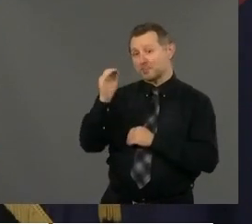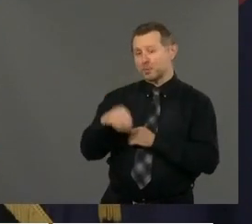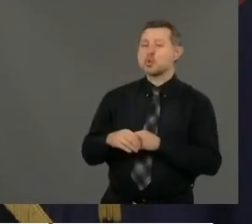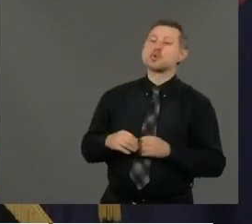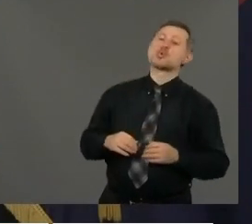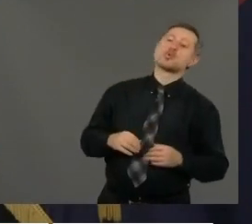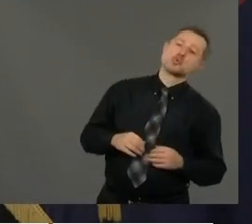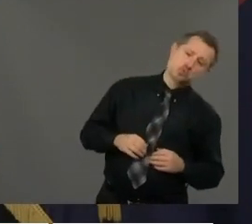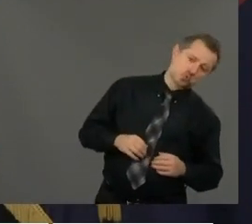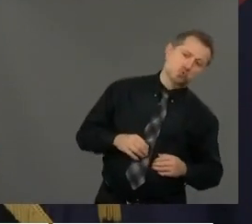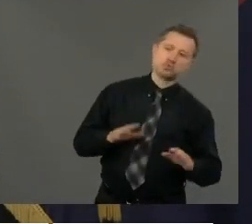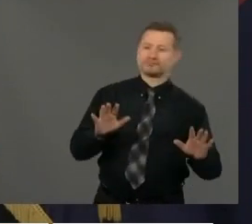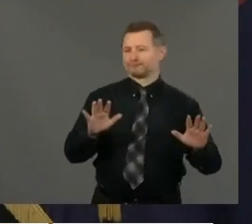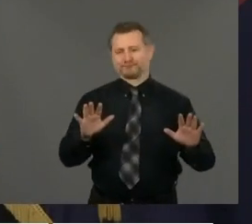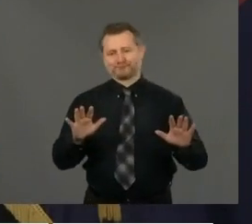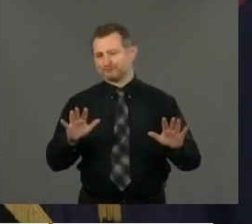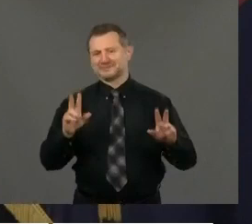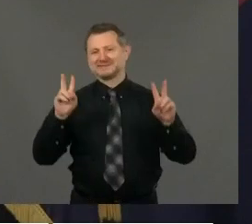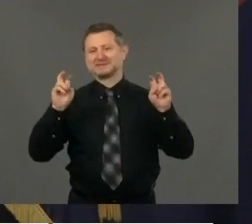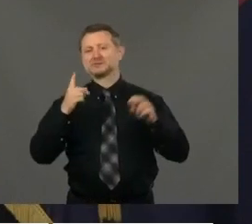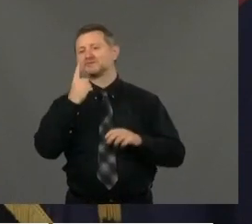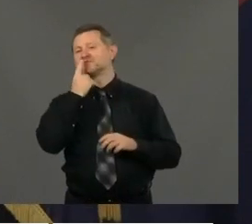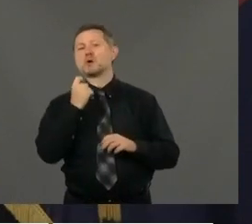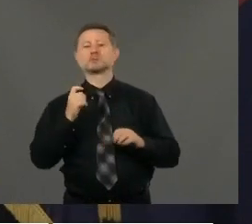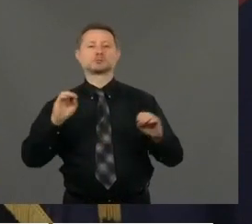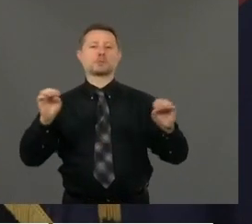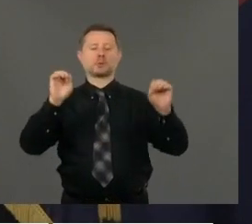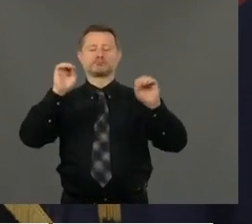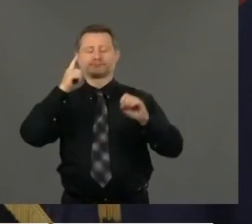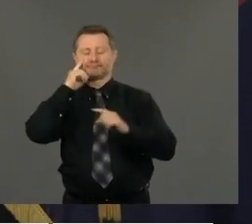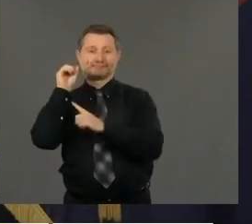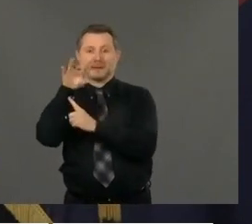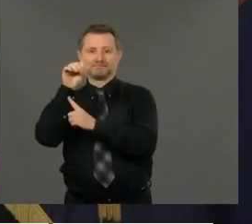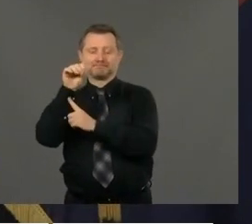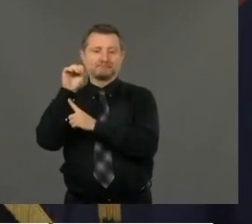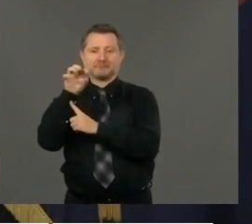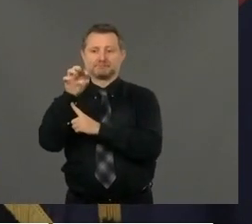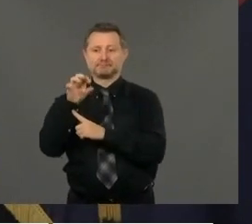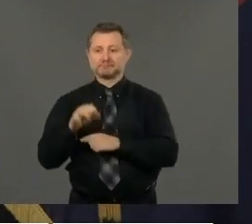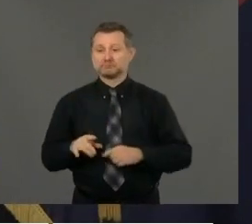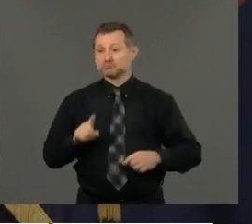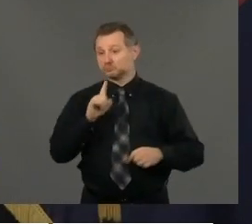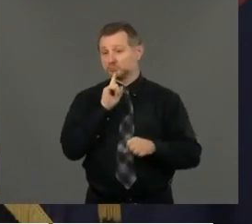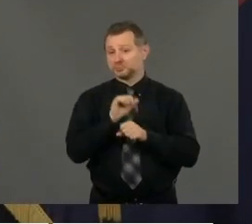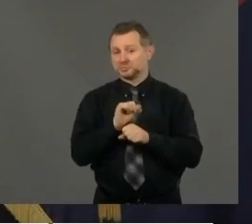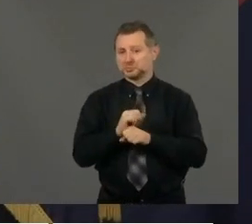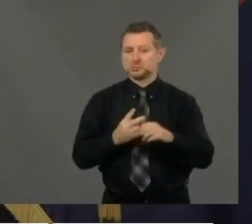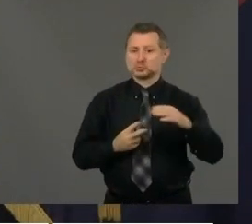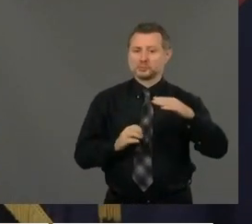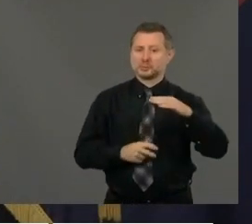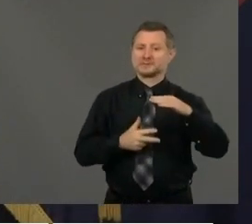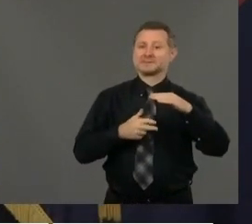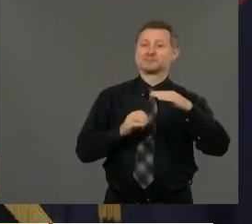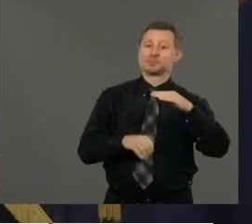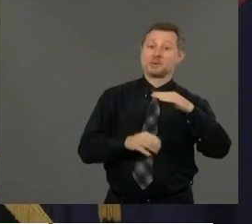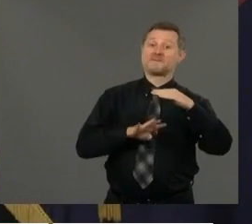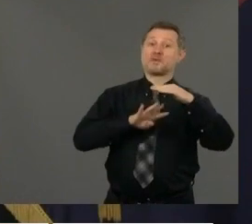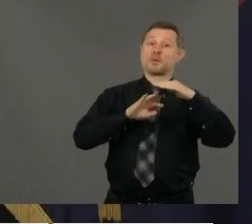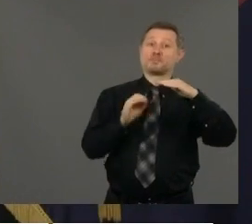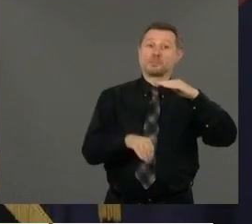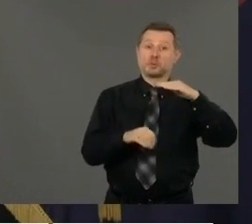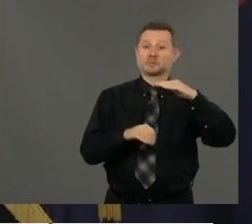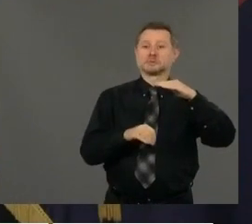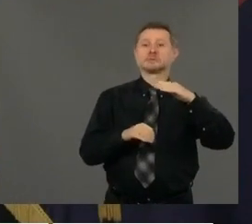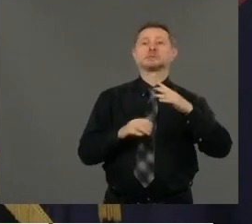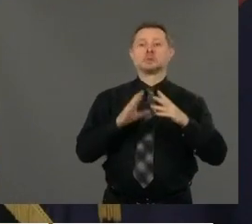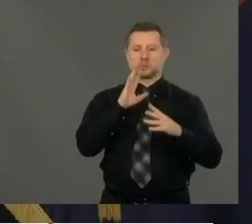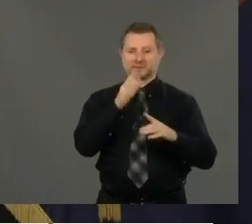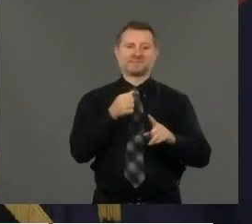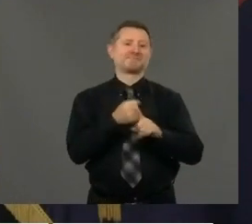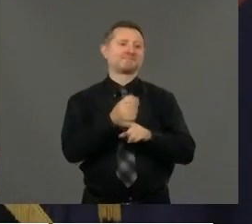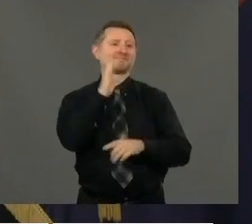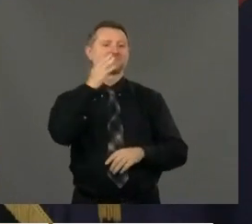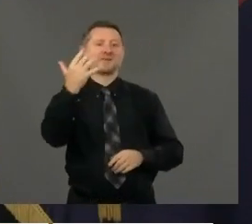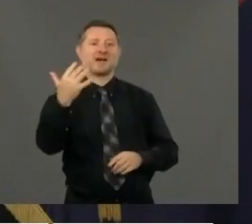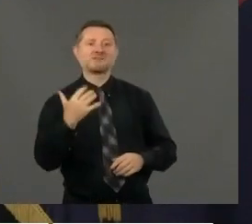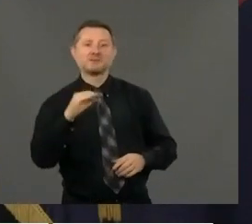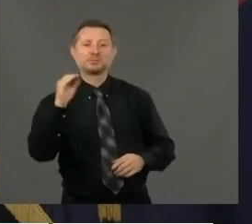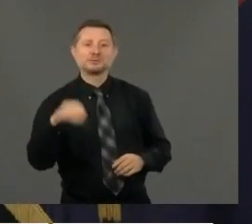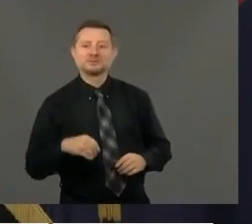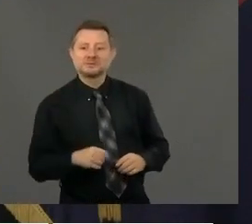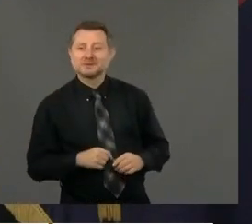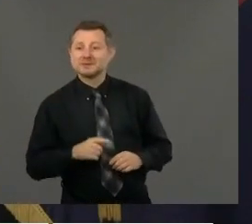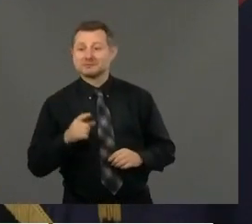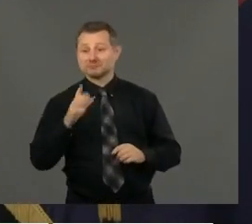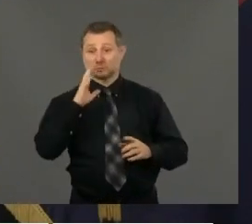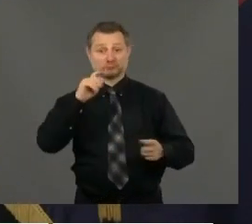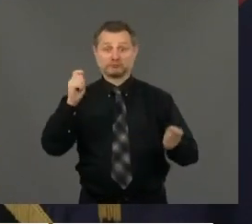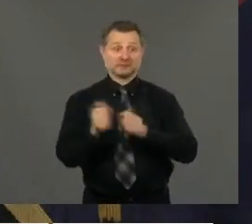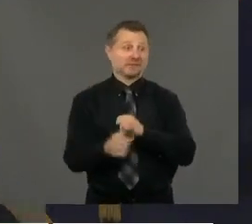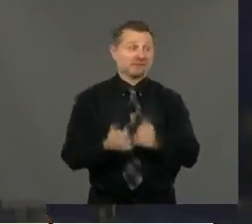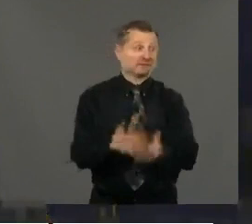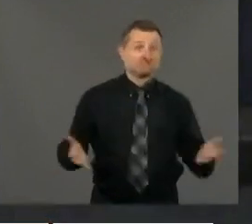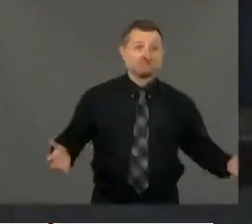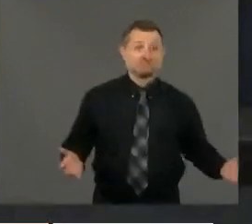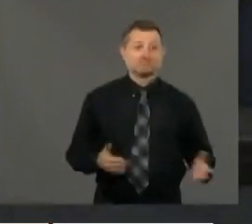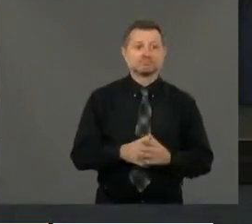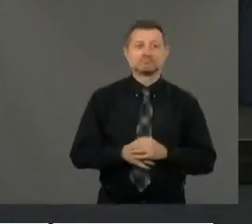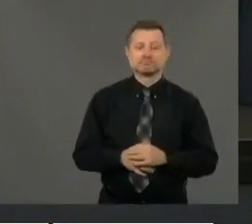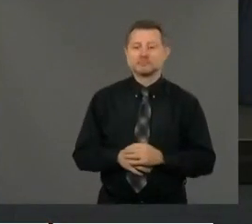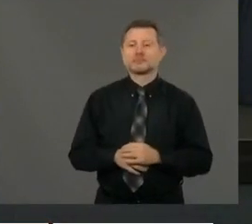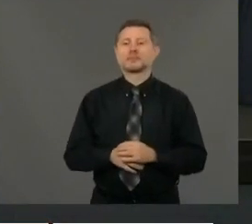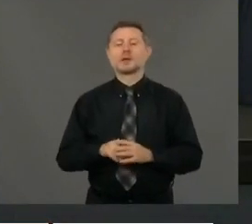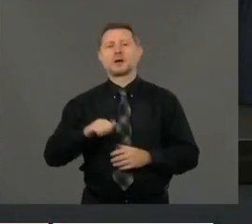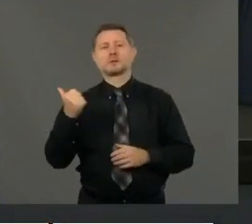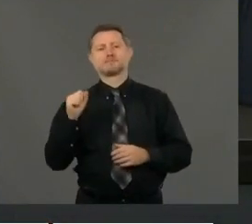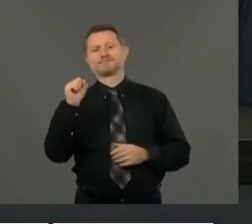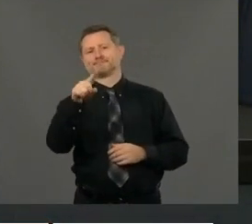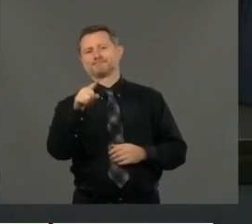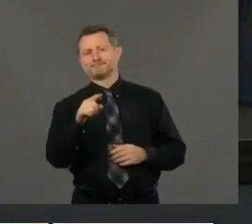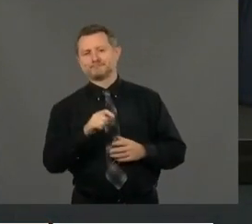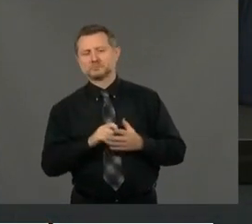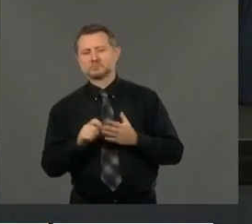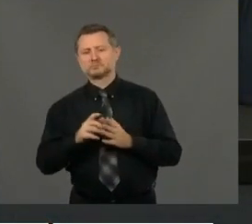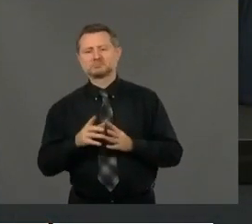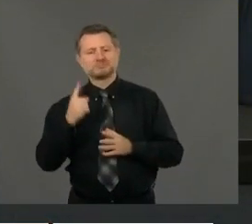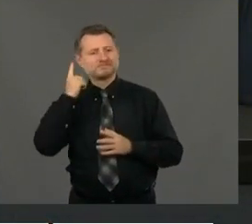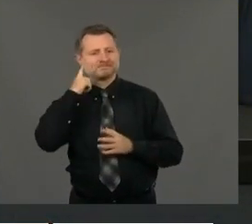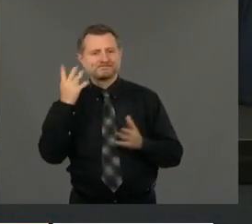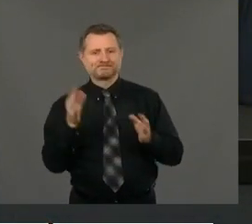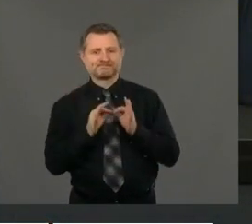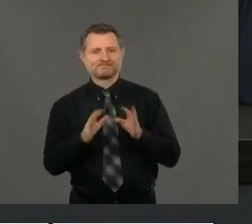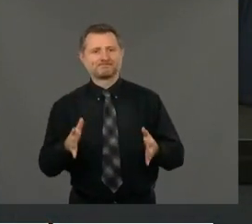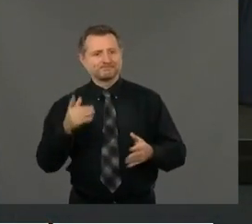START TO WORRY.